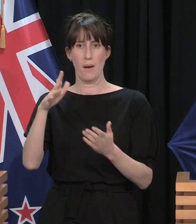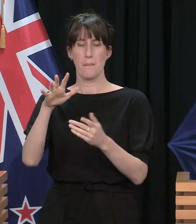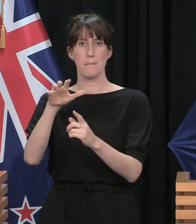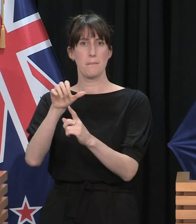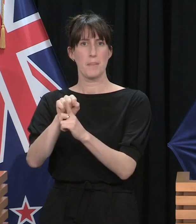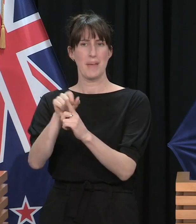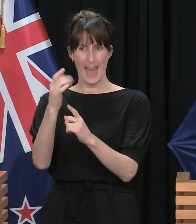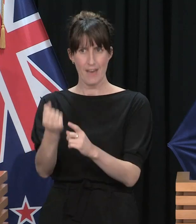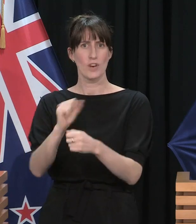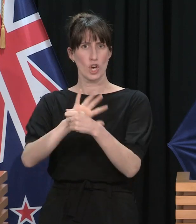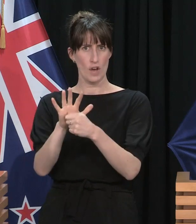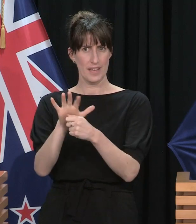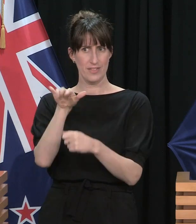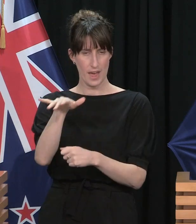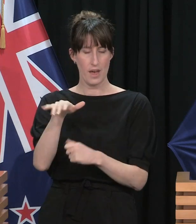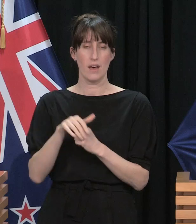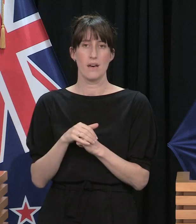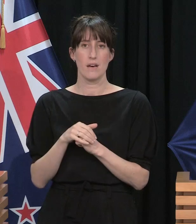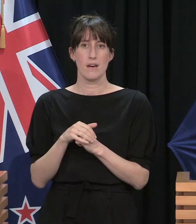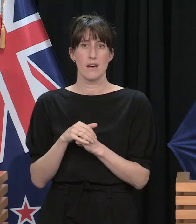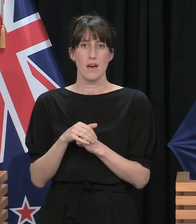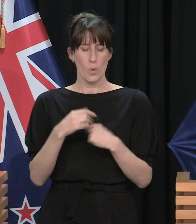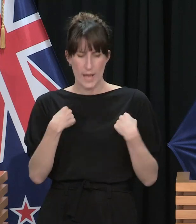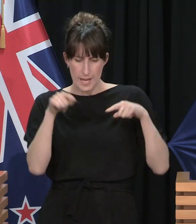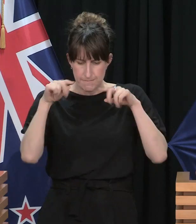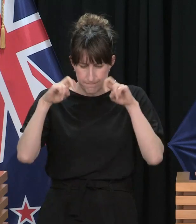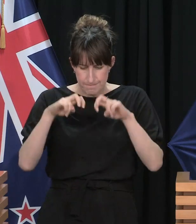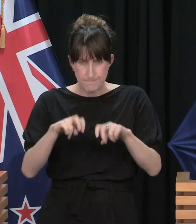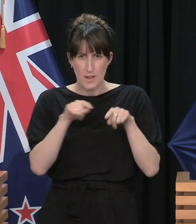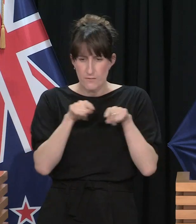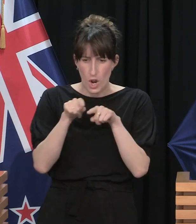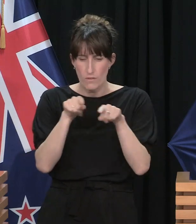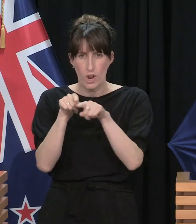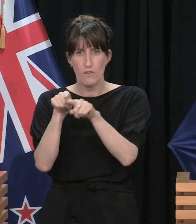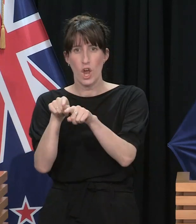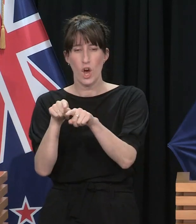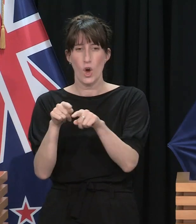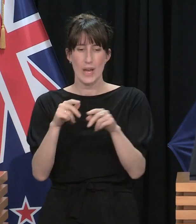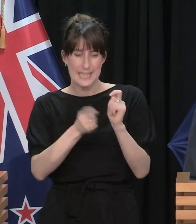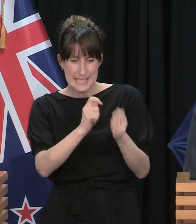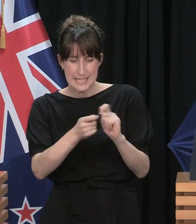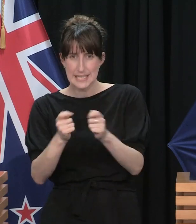to receive and analyse information about the person who recently tested positive upon arrival in South Korea. There is still no evidence